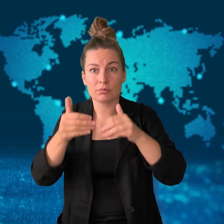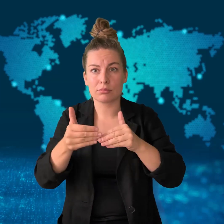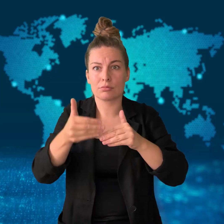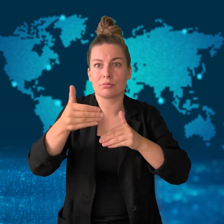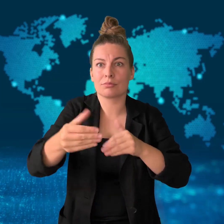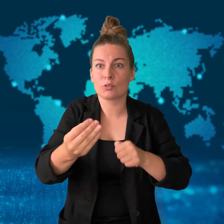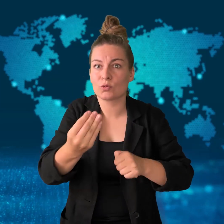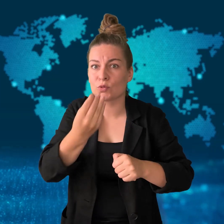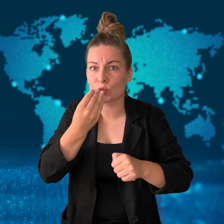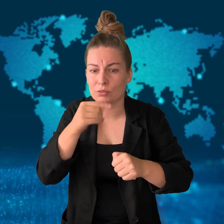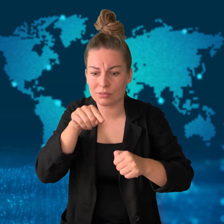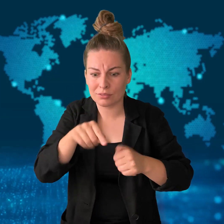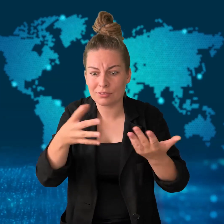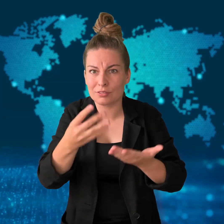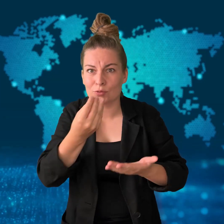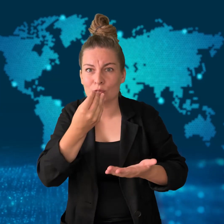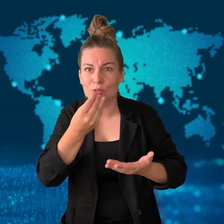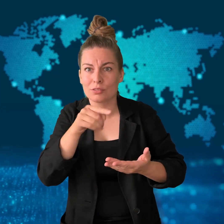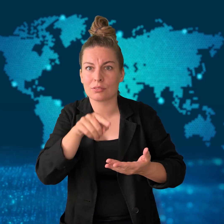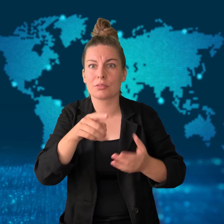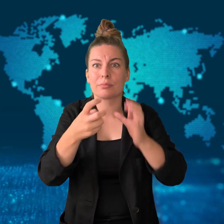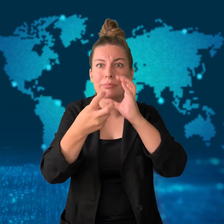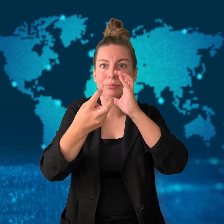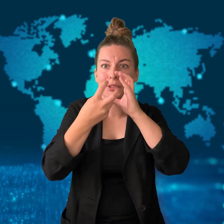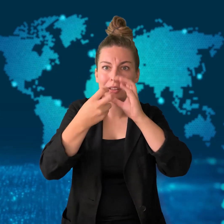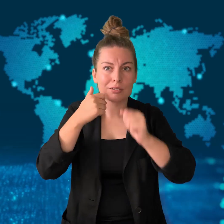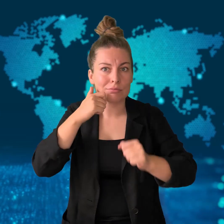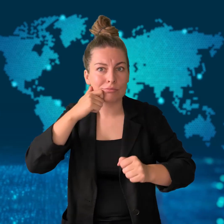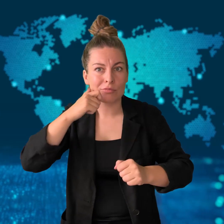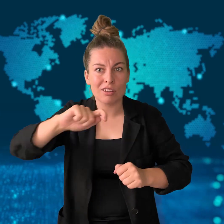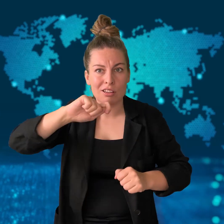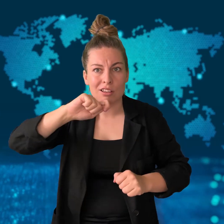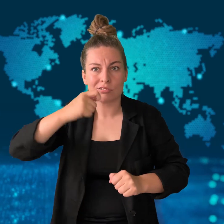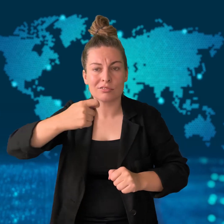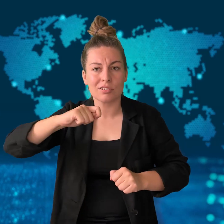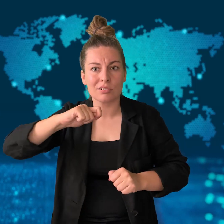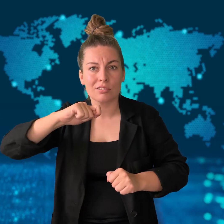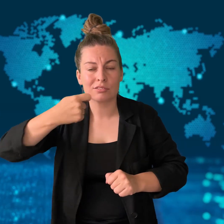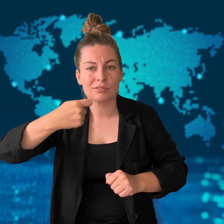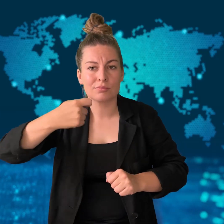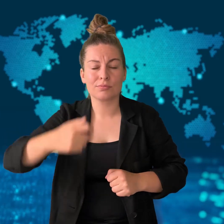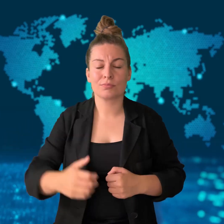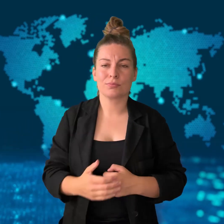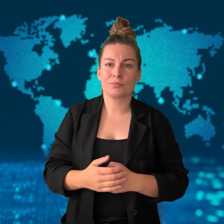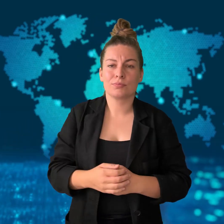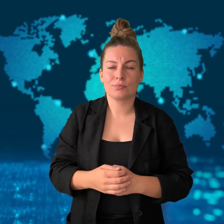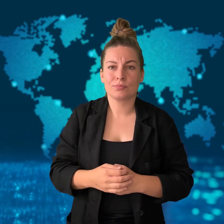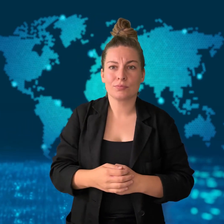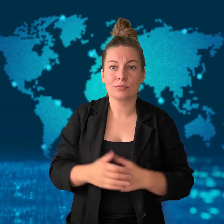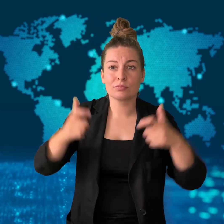"in the name of God" before she ate a piece of crispy pork skin.